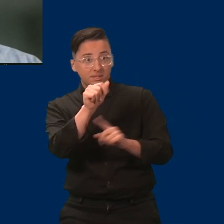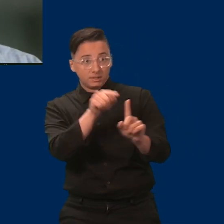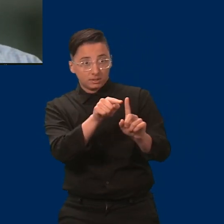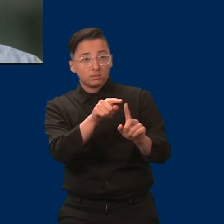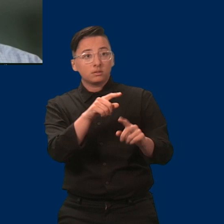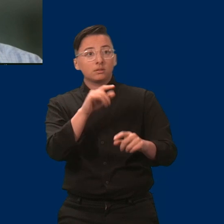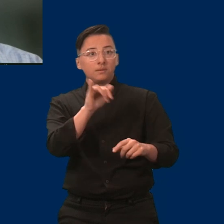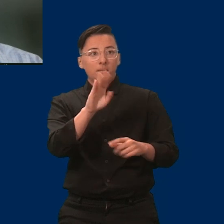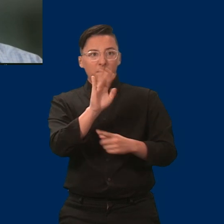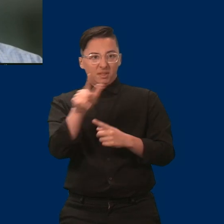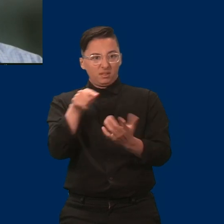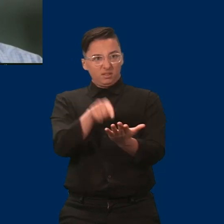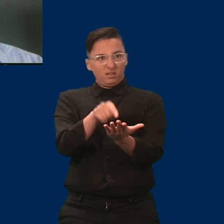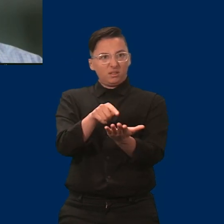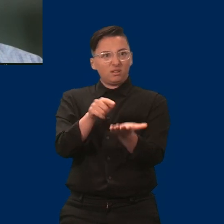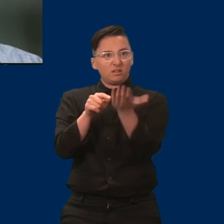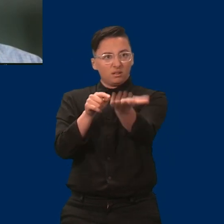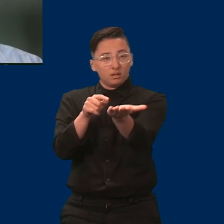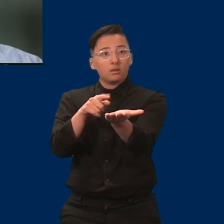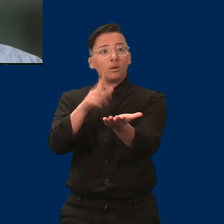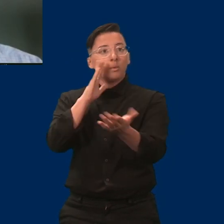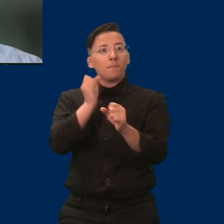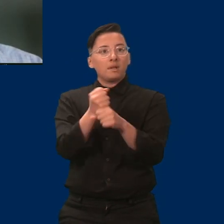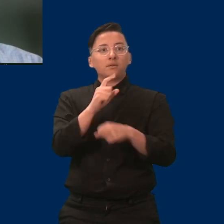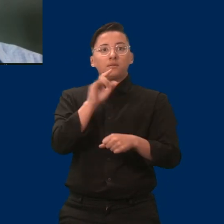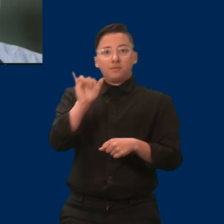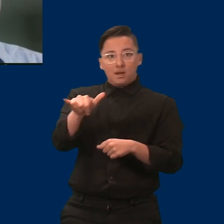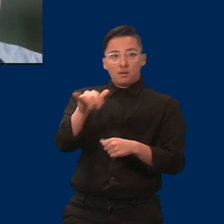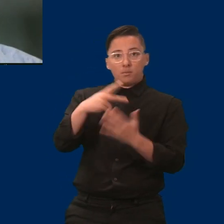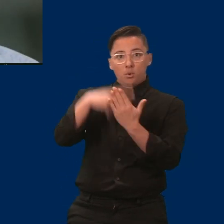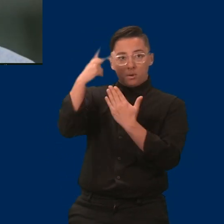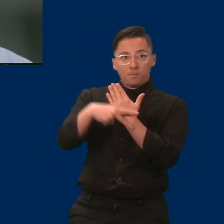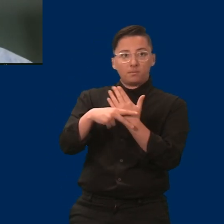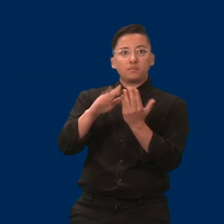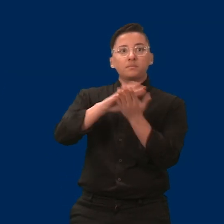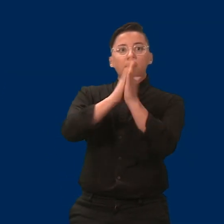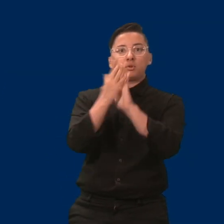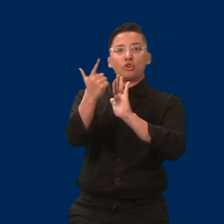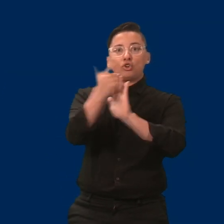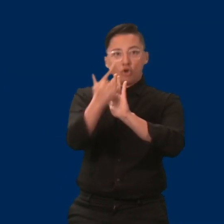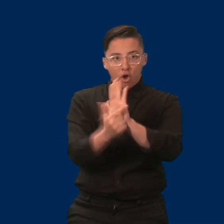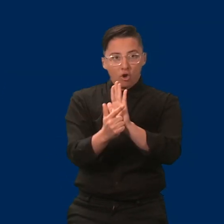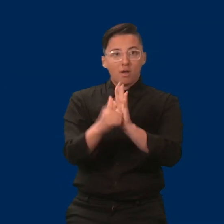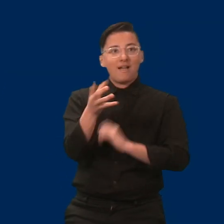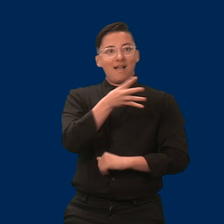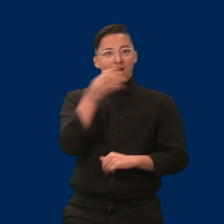Do you support that legislation? And why or why not? Yes, absolutely, I do.